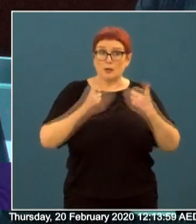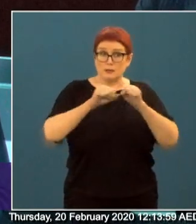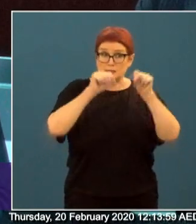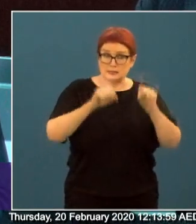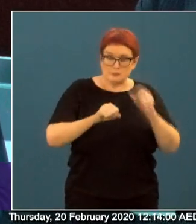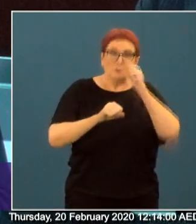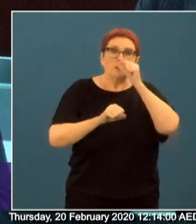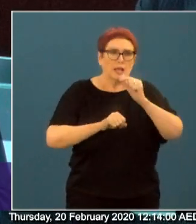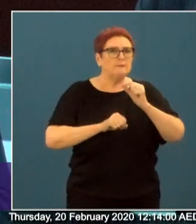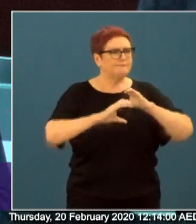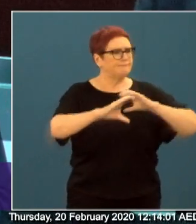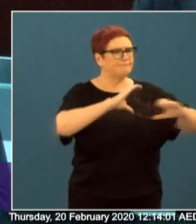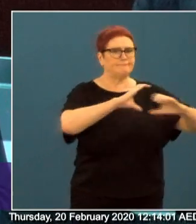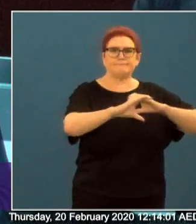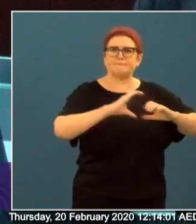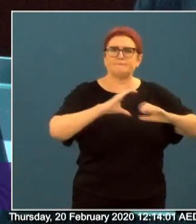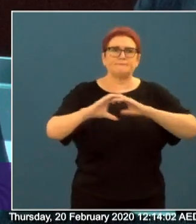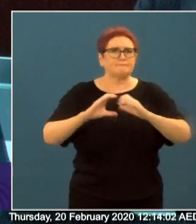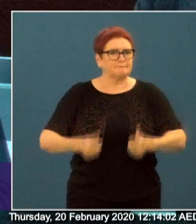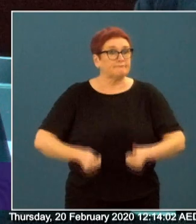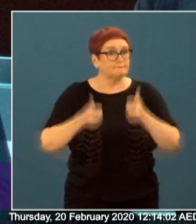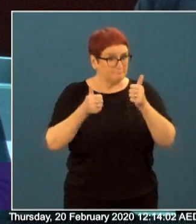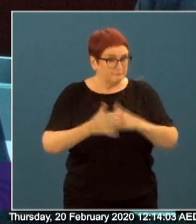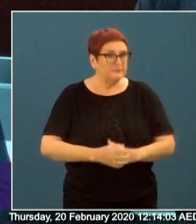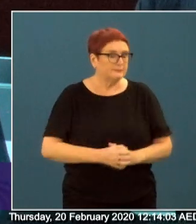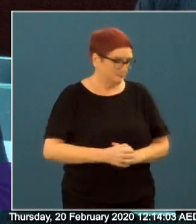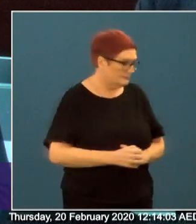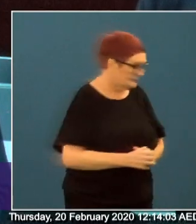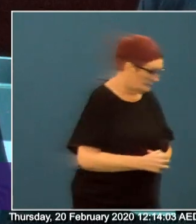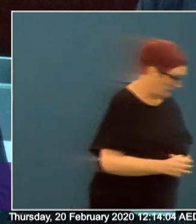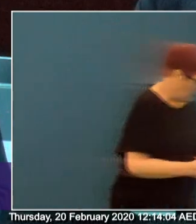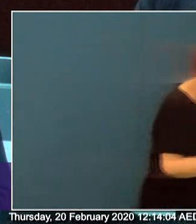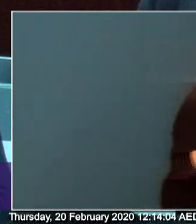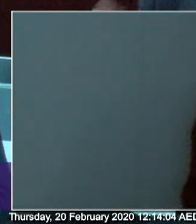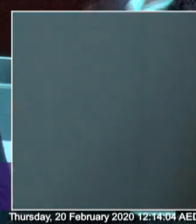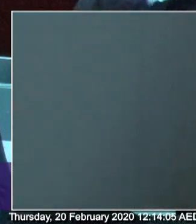being able to communicate effectively. So this is in all forms of communication,